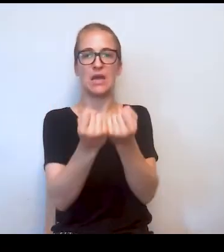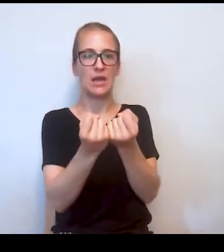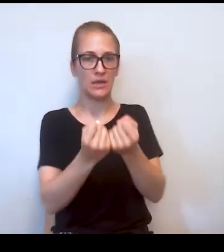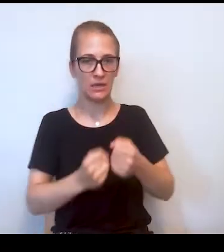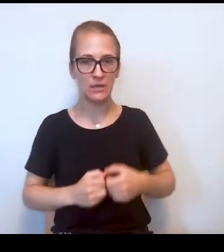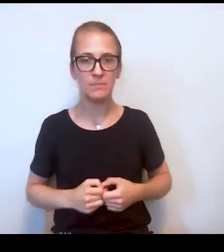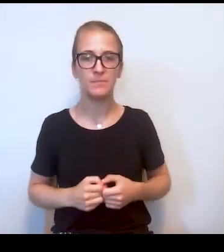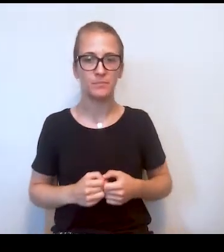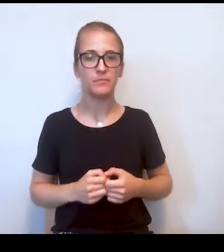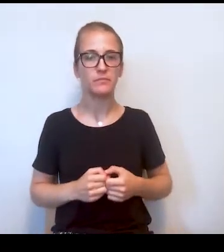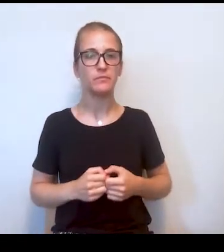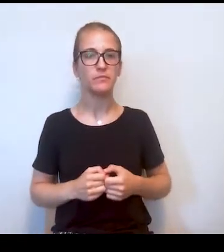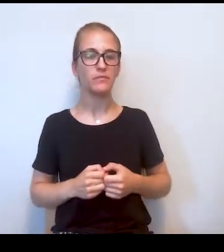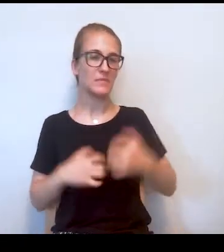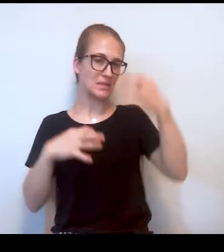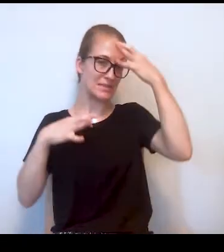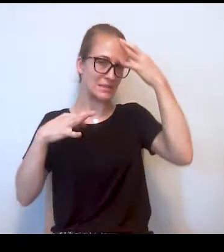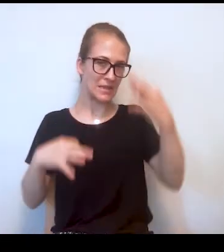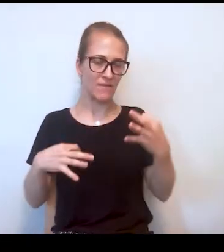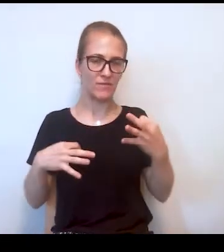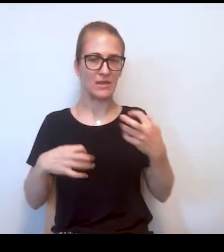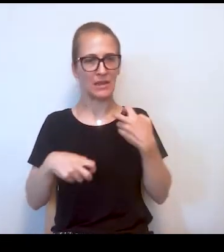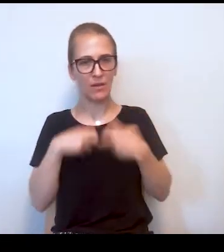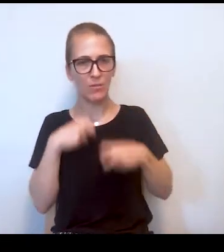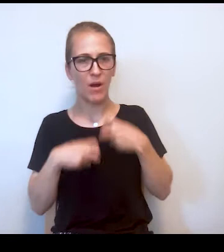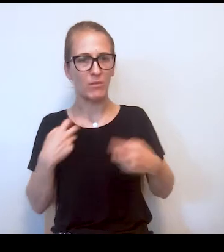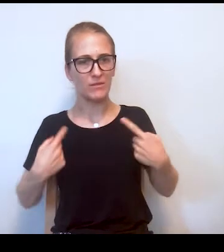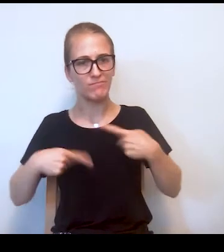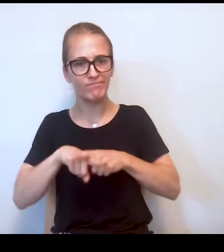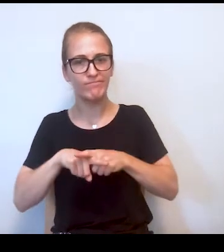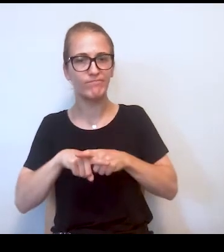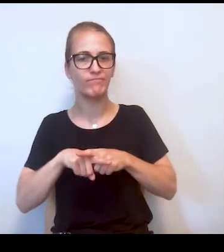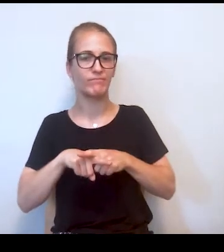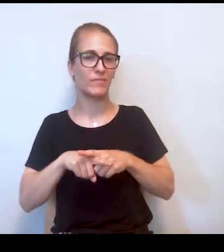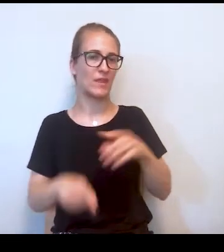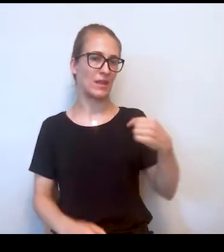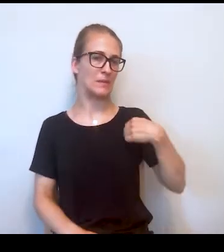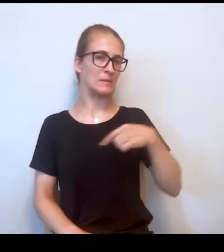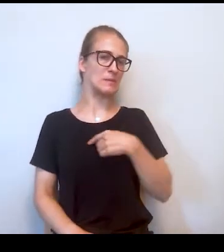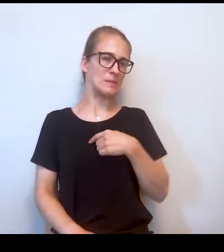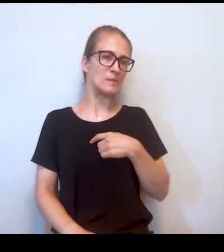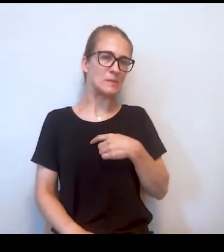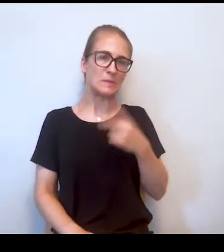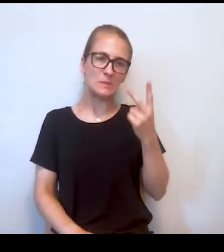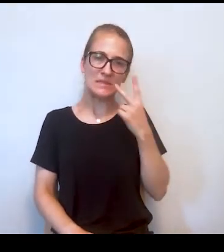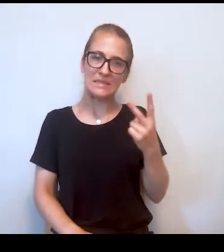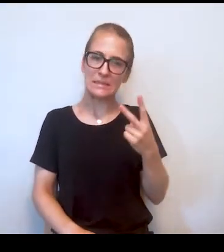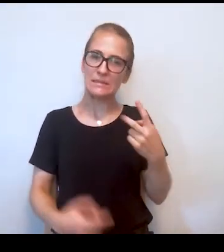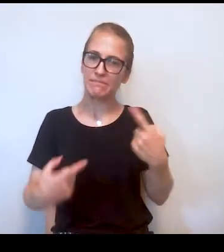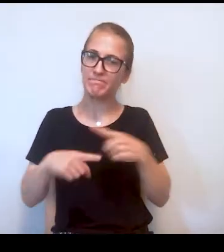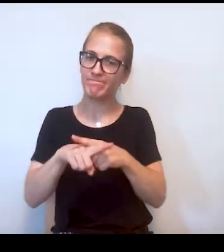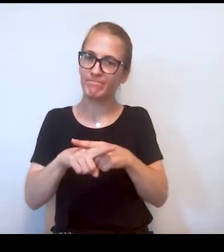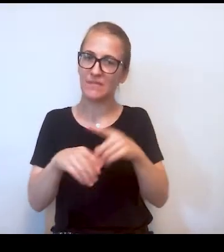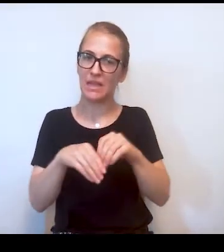and it's often seen as a conflict in our work, but I think it's actually evidence of what's going on.